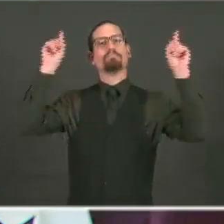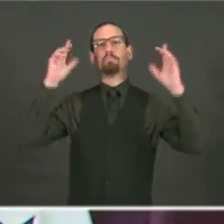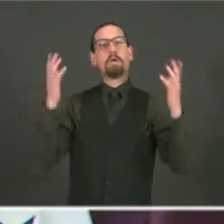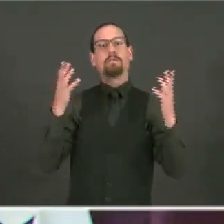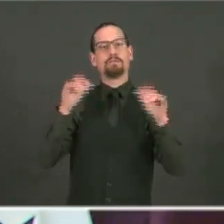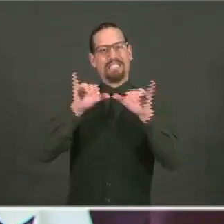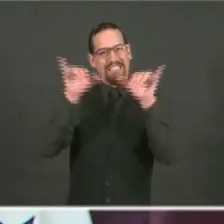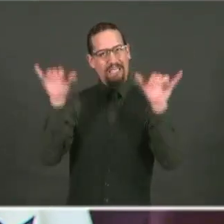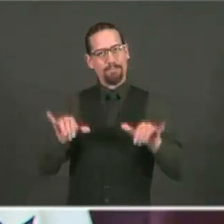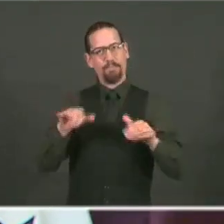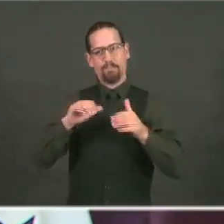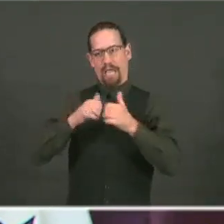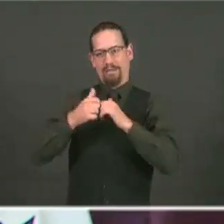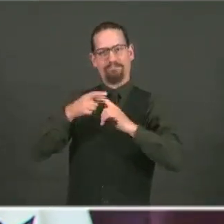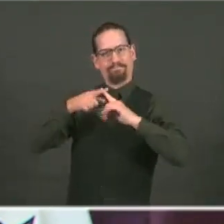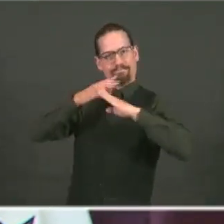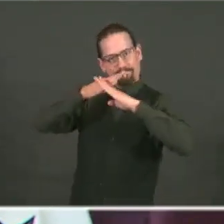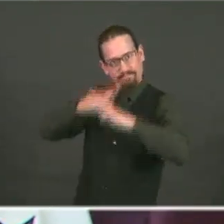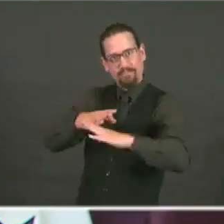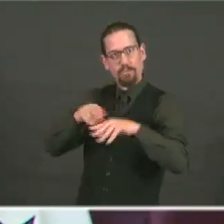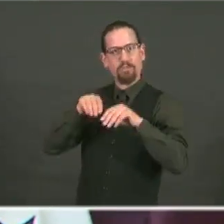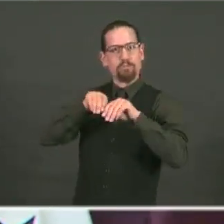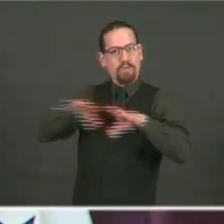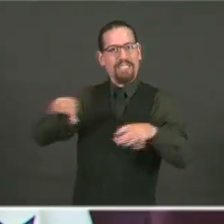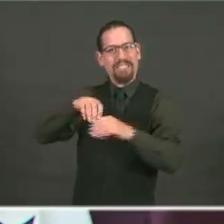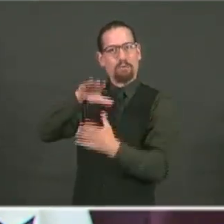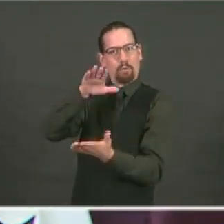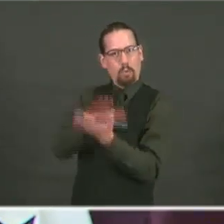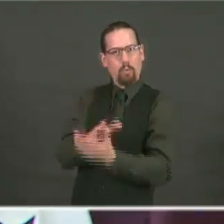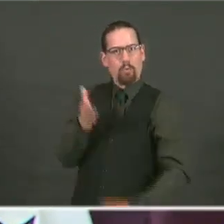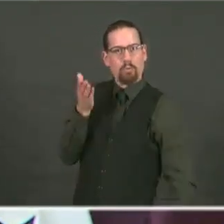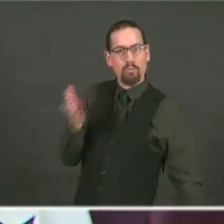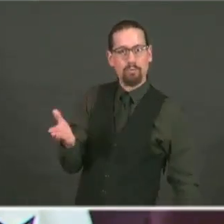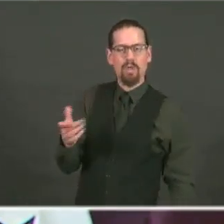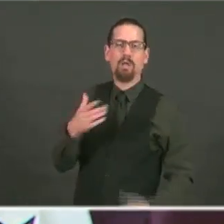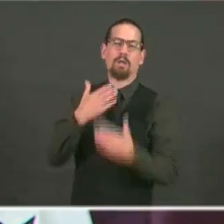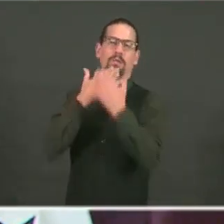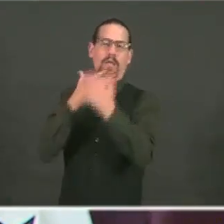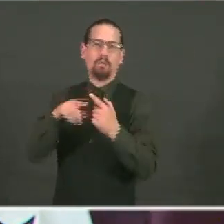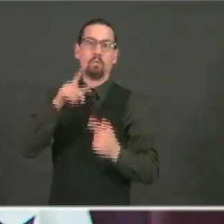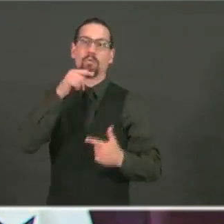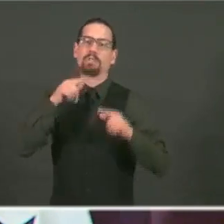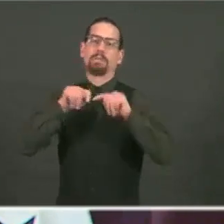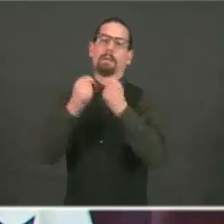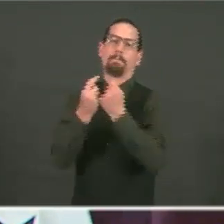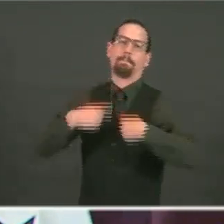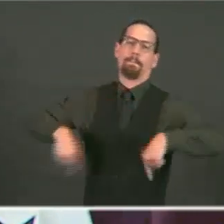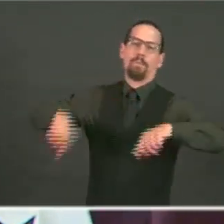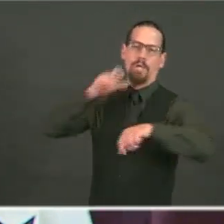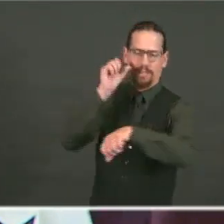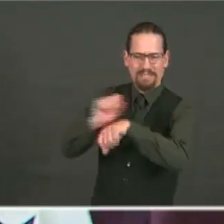EVERYBODY THAT NEEDS TO WHICH IS WHY WE HAVE BEEN ABLE TO PREVENT THE SECONDARY TRANSMISSION AND AN OUTBREAK.